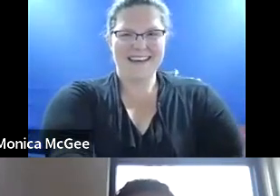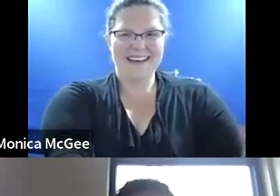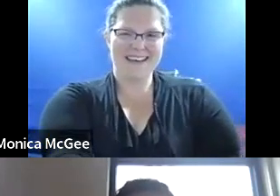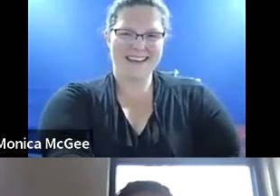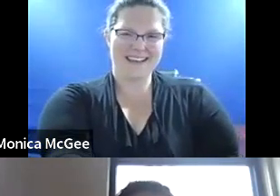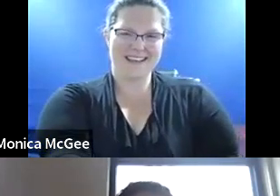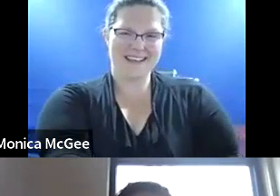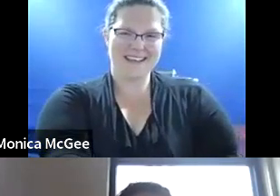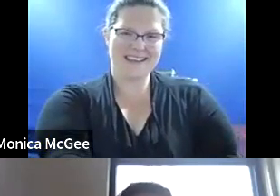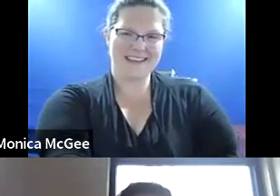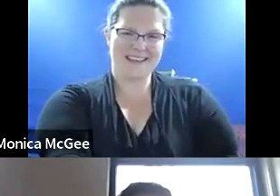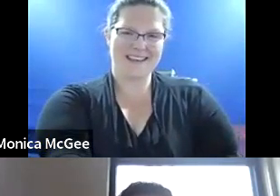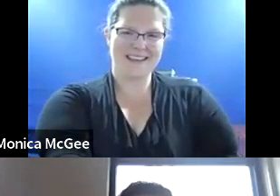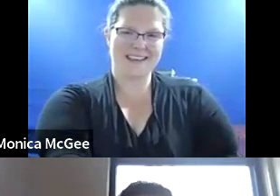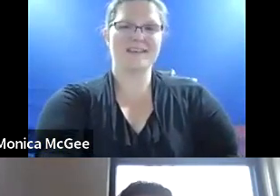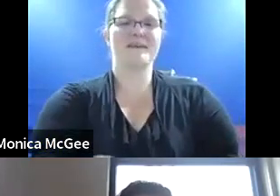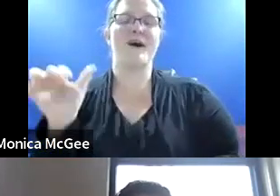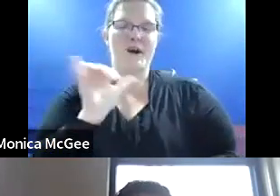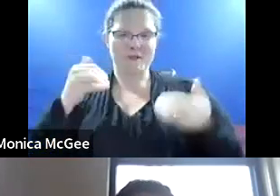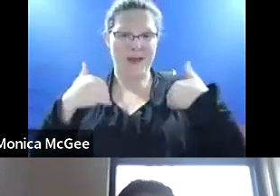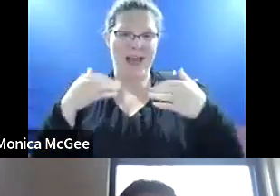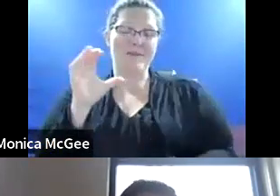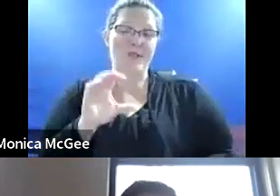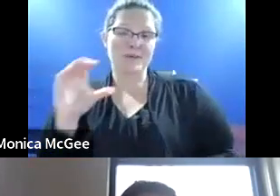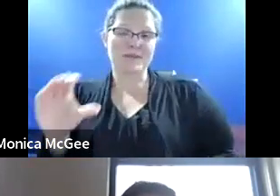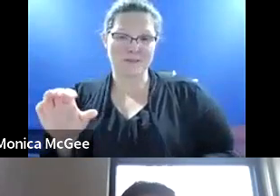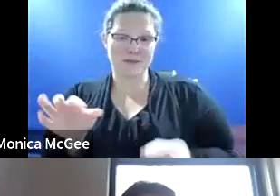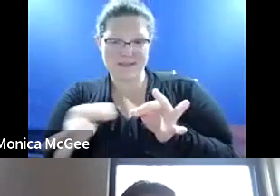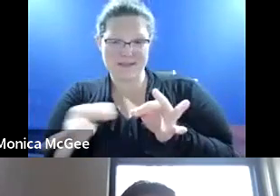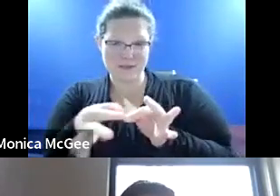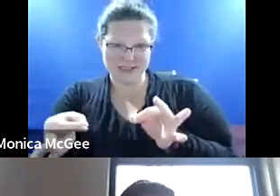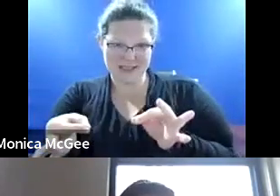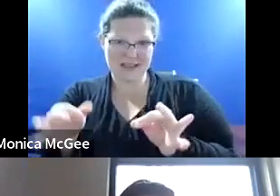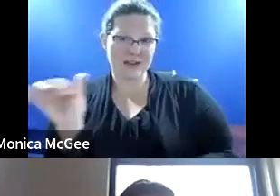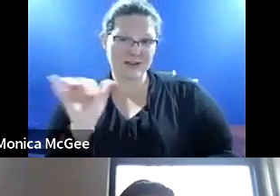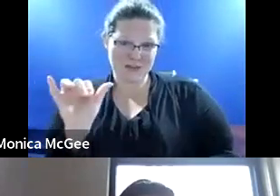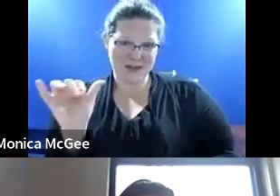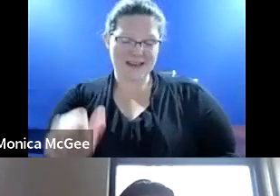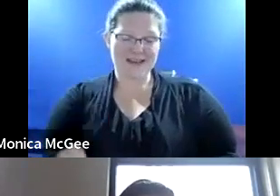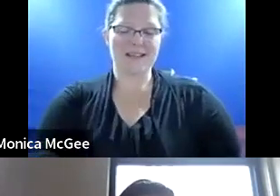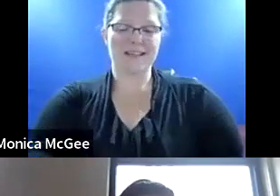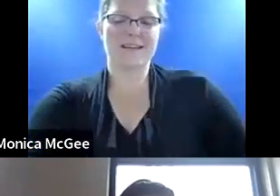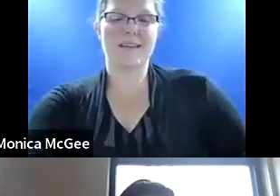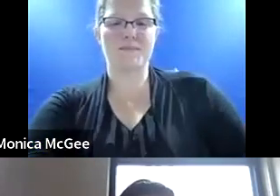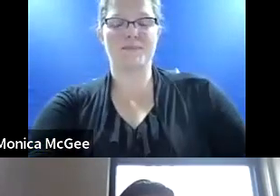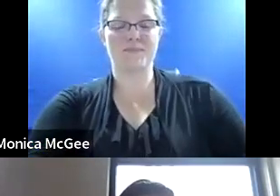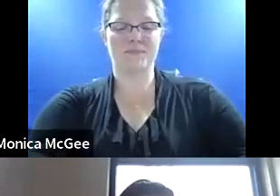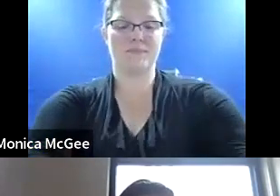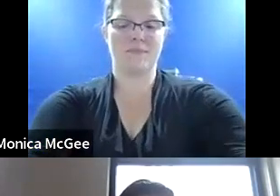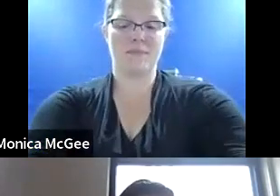OH, THERE SHE IS. .